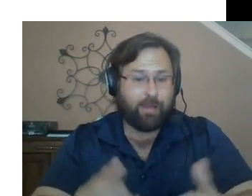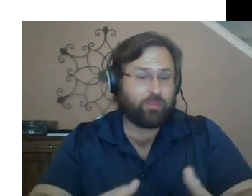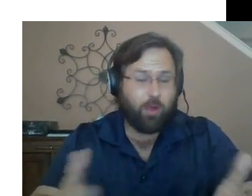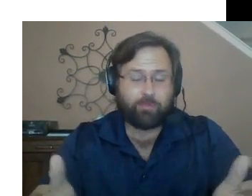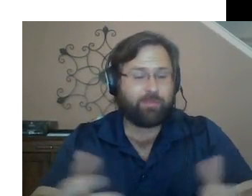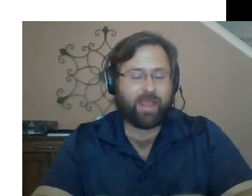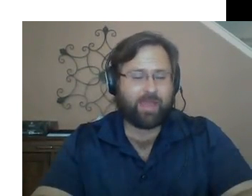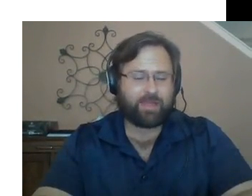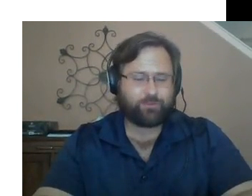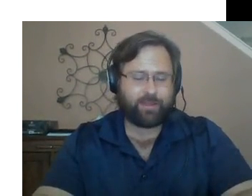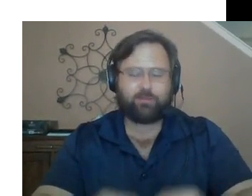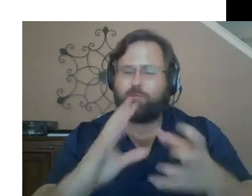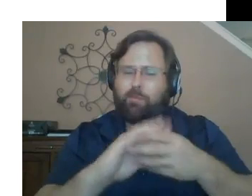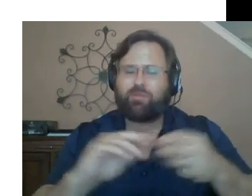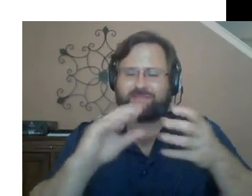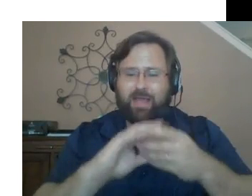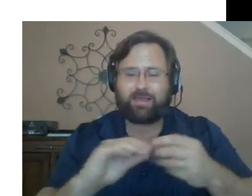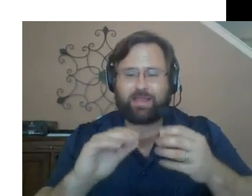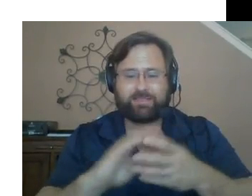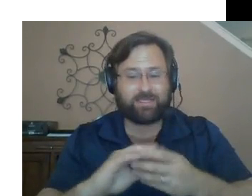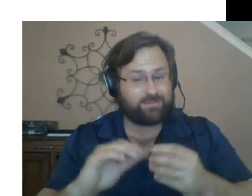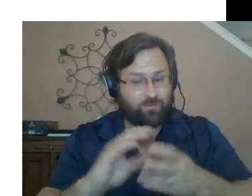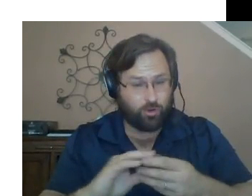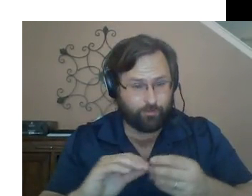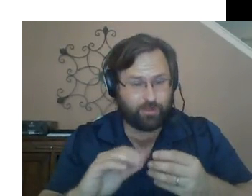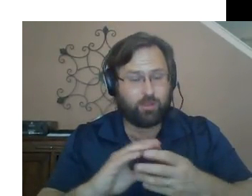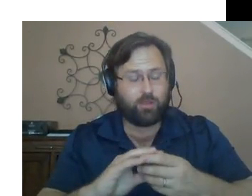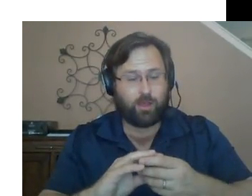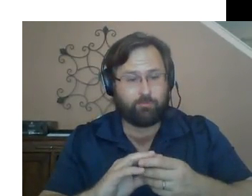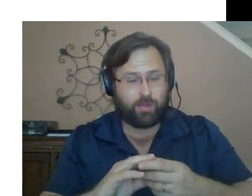about the problem that I had last week remember this sign in ASL is a verb not